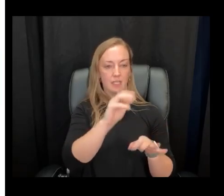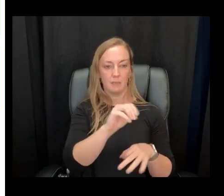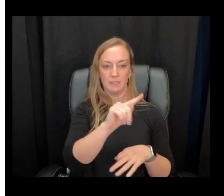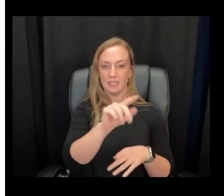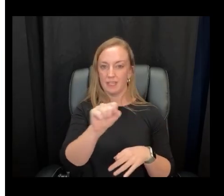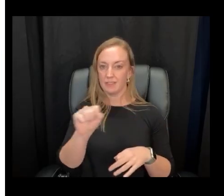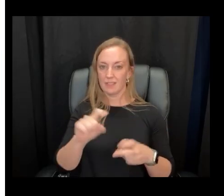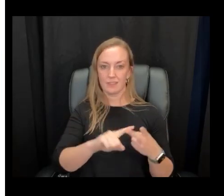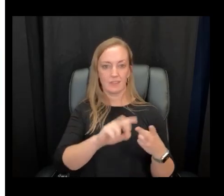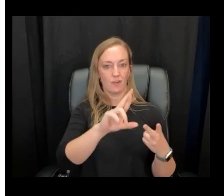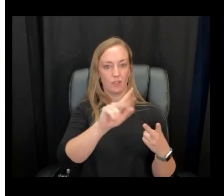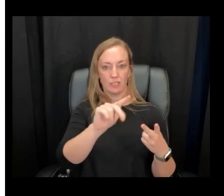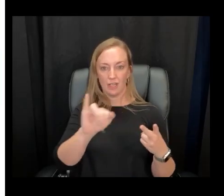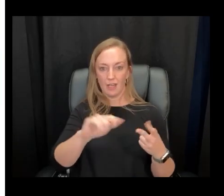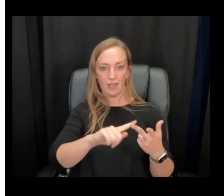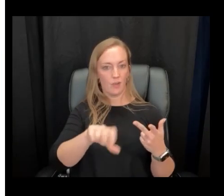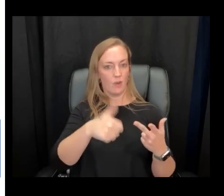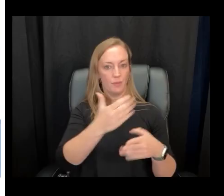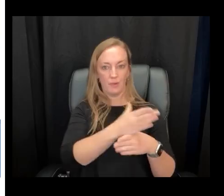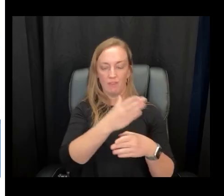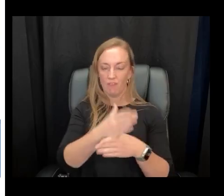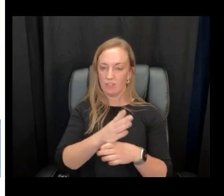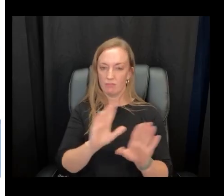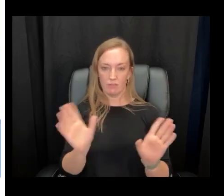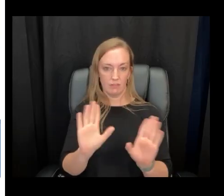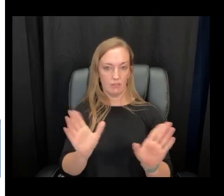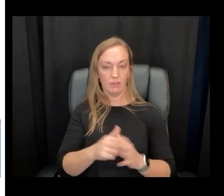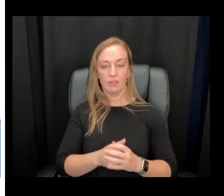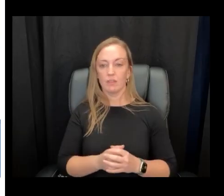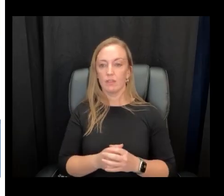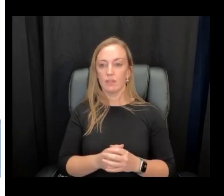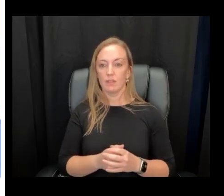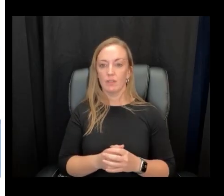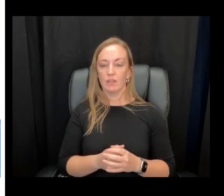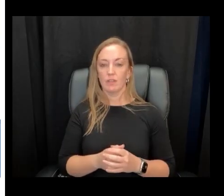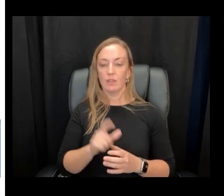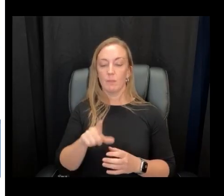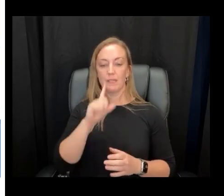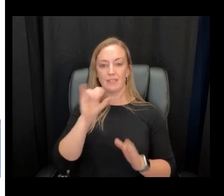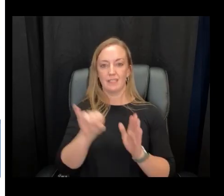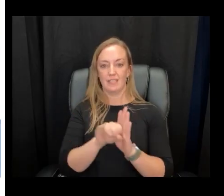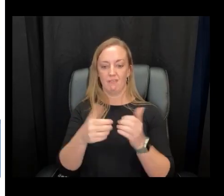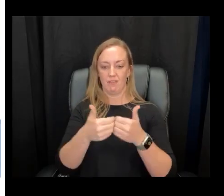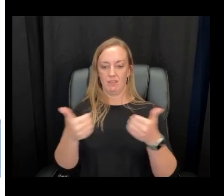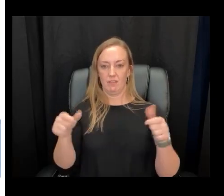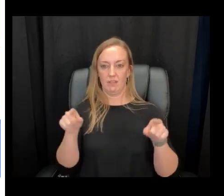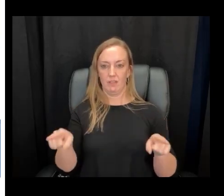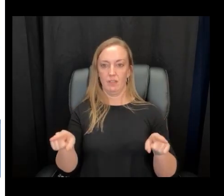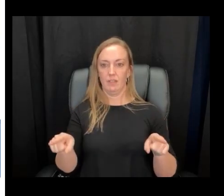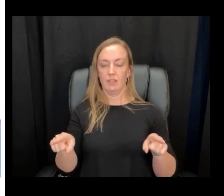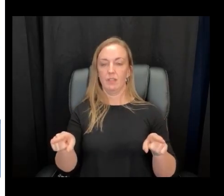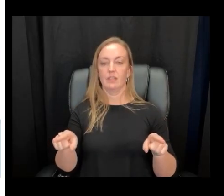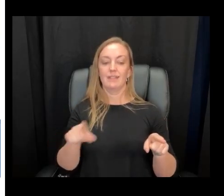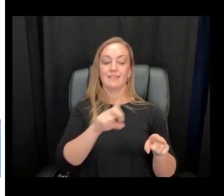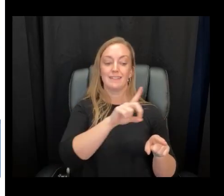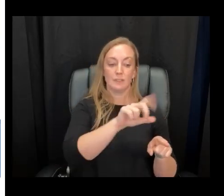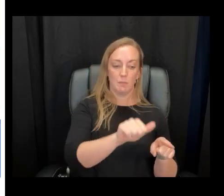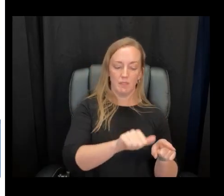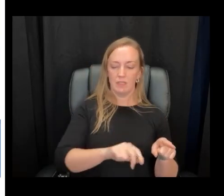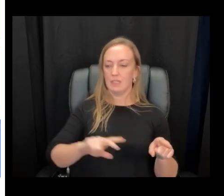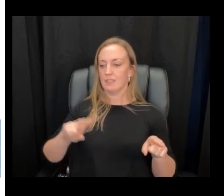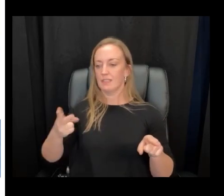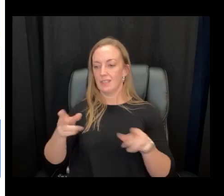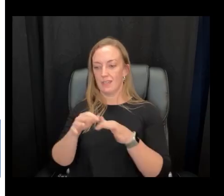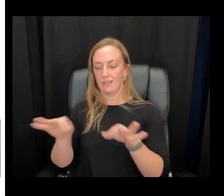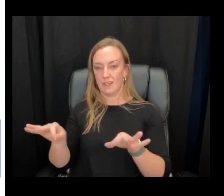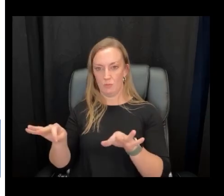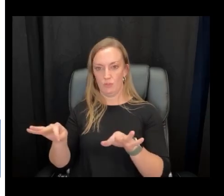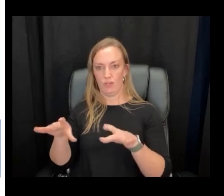RTI, or other interventions. Distinguish between disability and second language acquisition. There